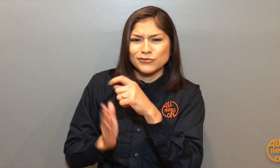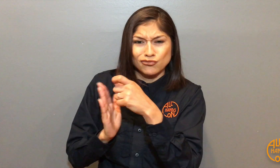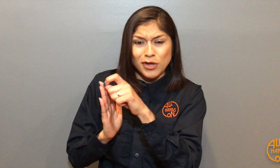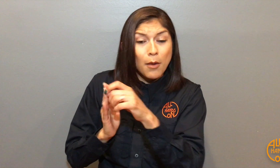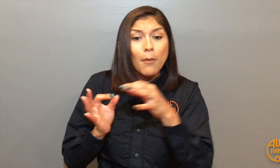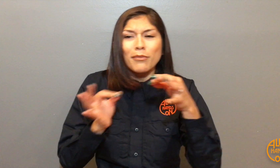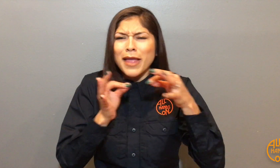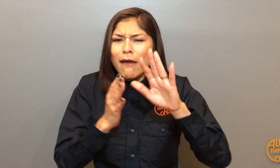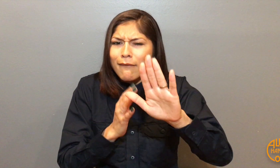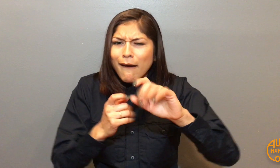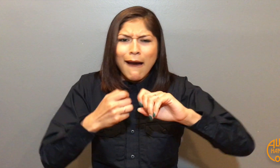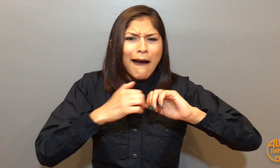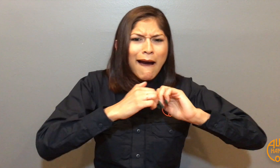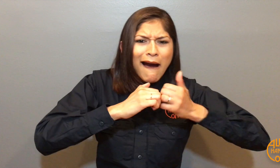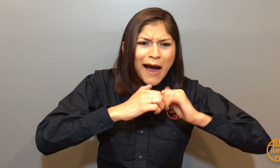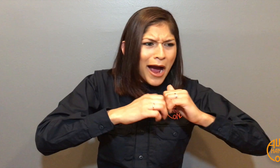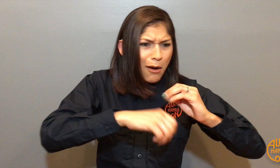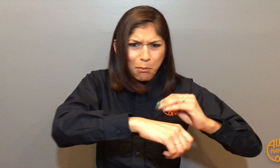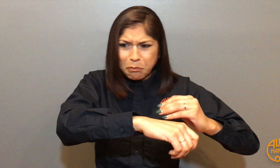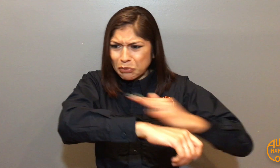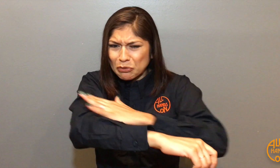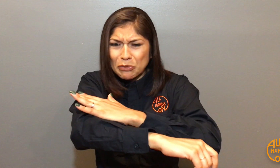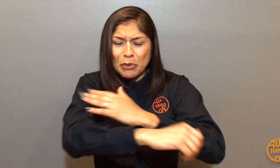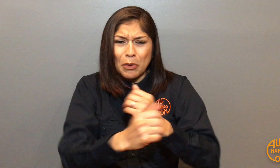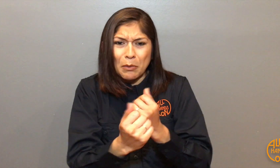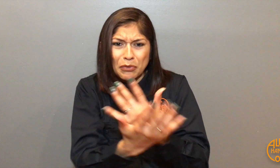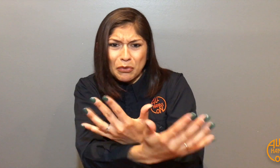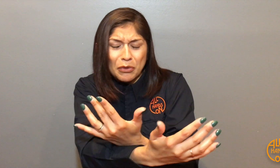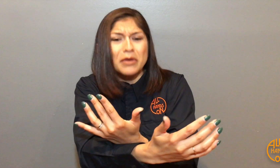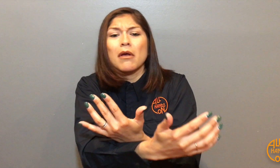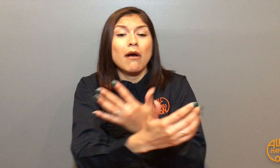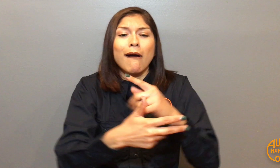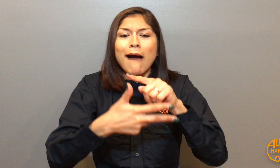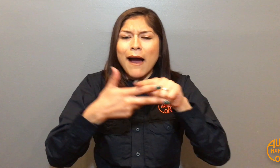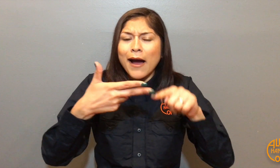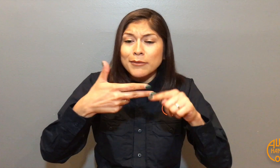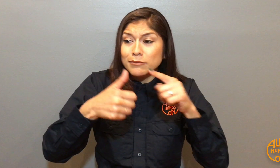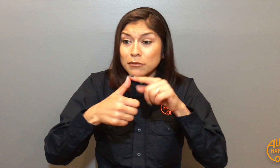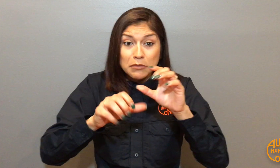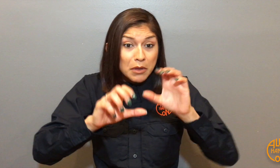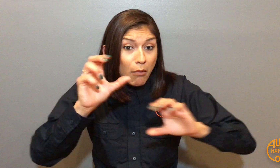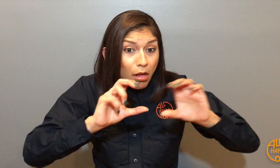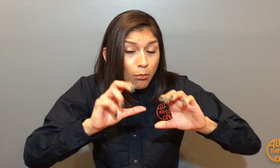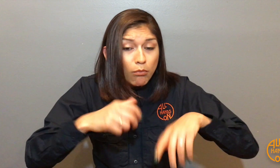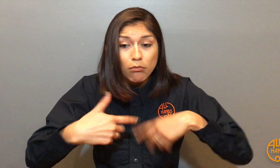really it would be best if you describe the location of the burn as well as what